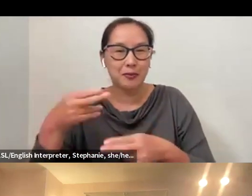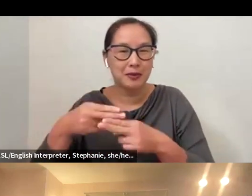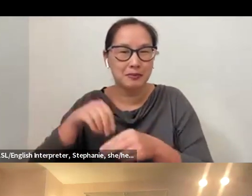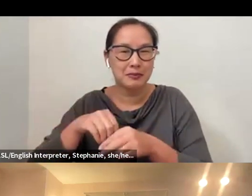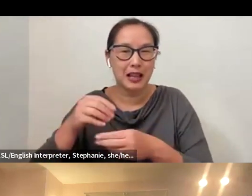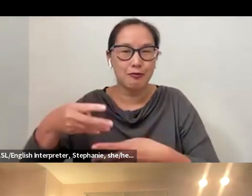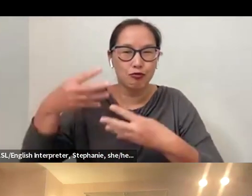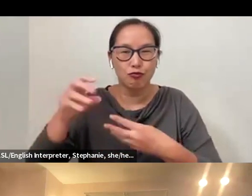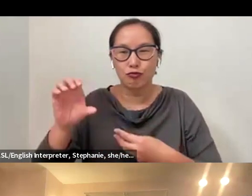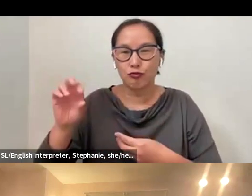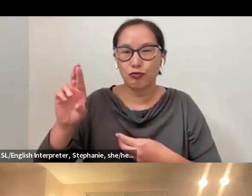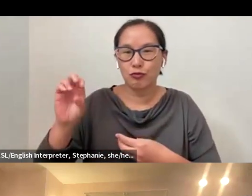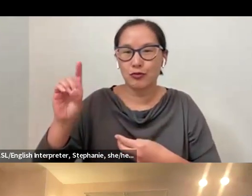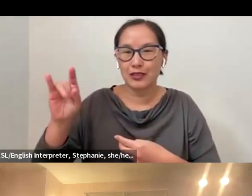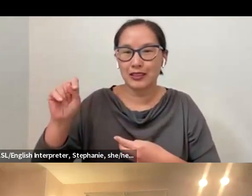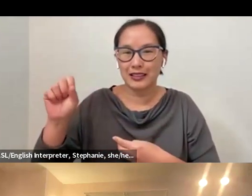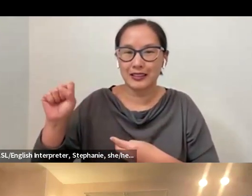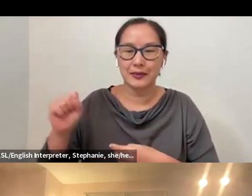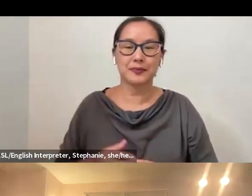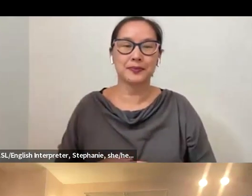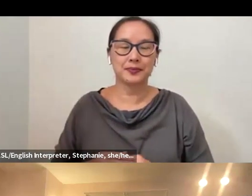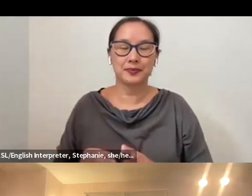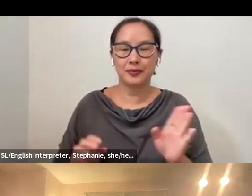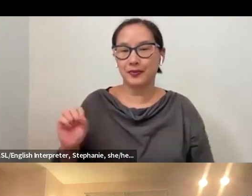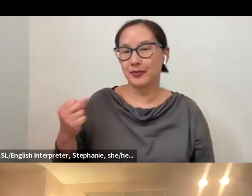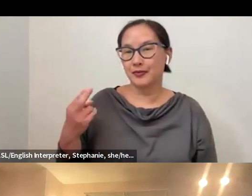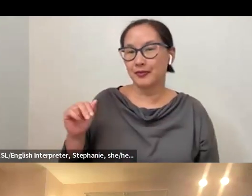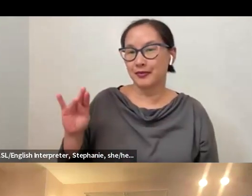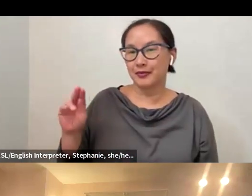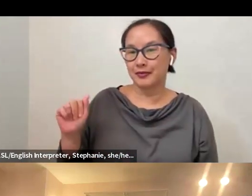It's, it's a really interesting thing you talk about, like, the amount of research you did write